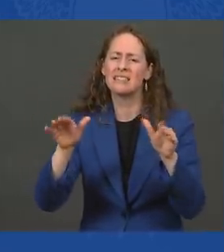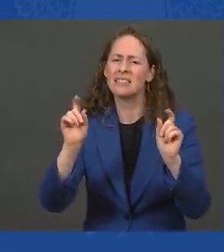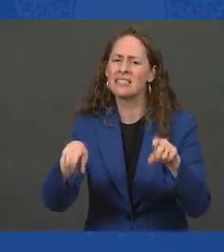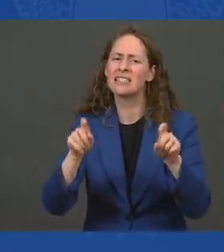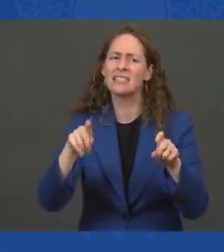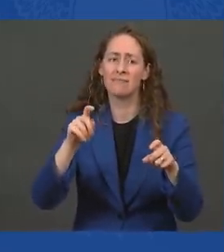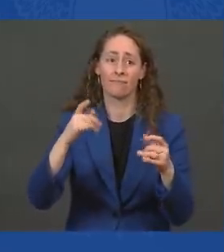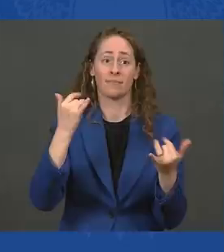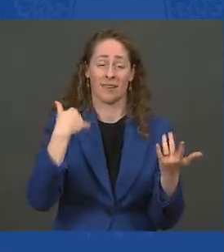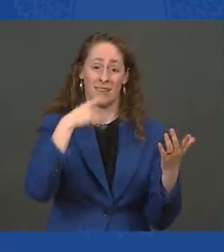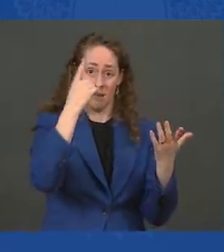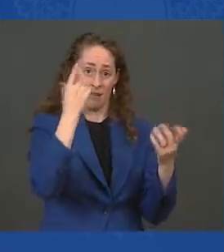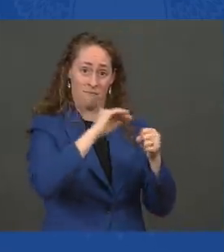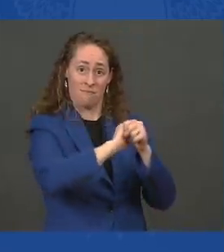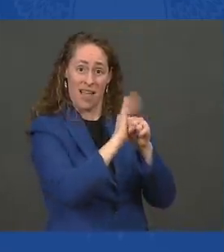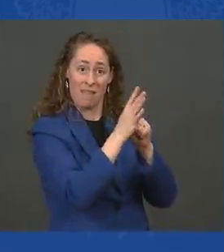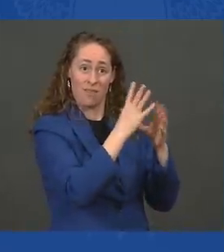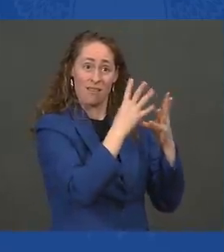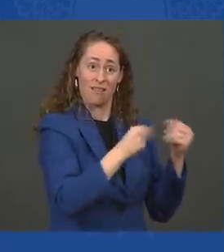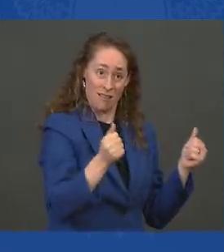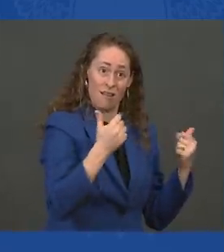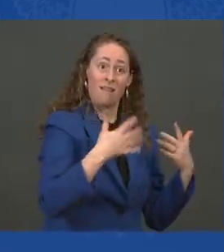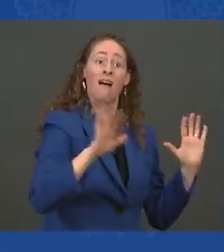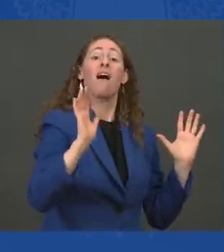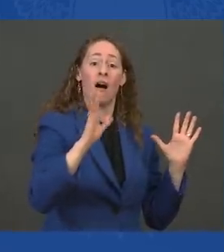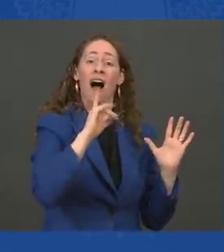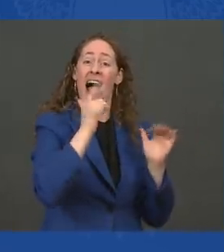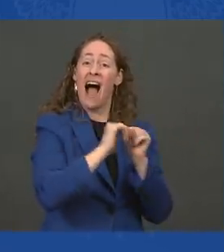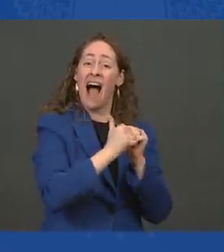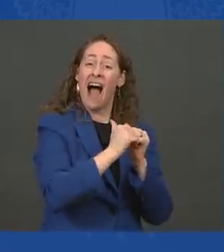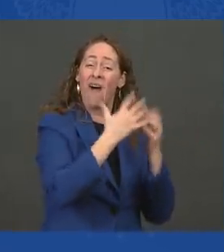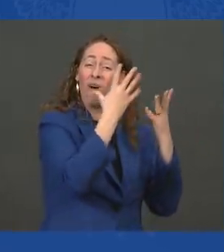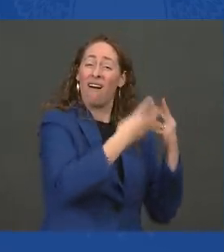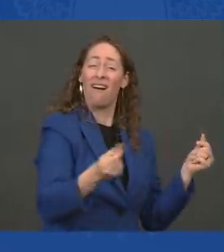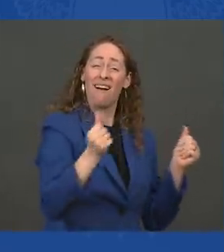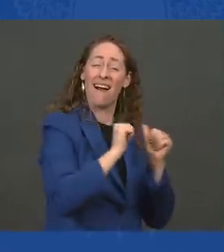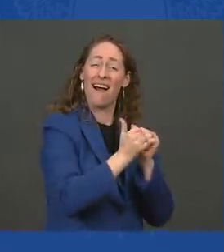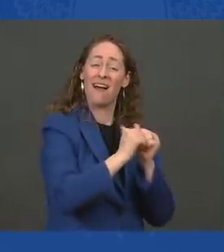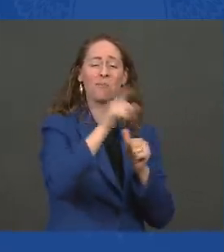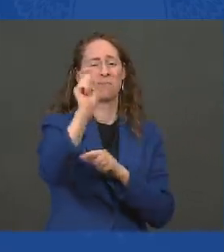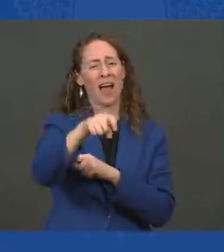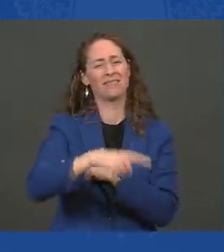And America is leading that effort. We've shipped -- for free -- more vaccines to other countries